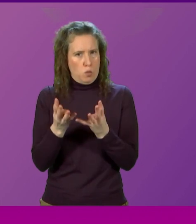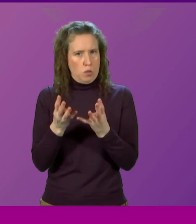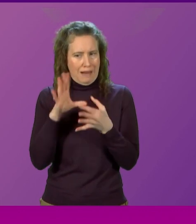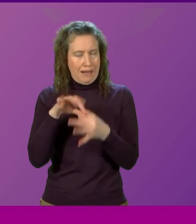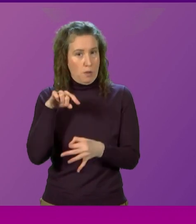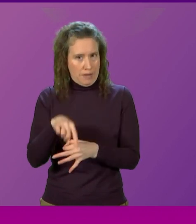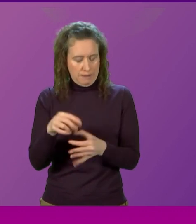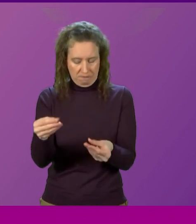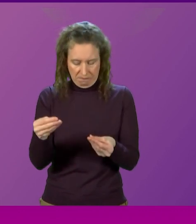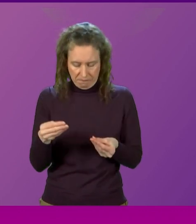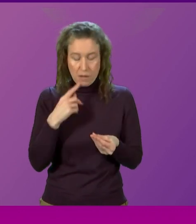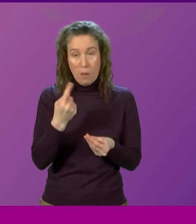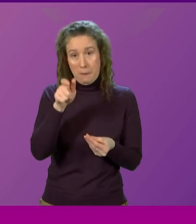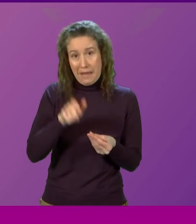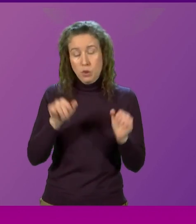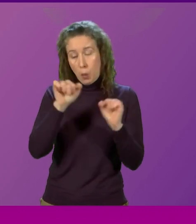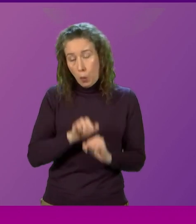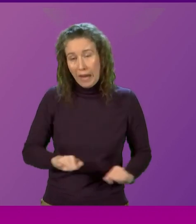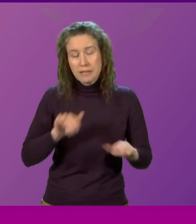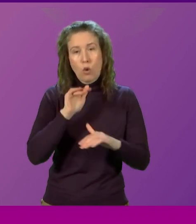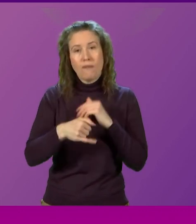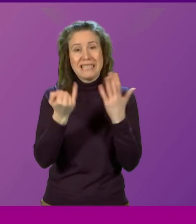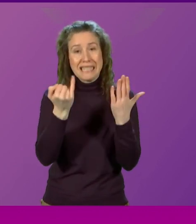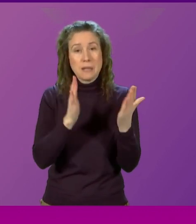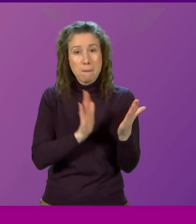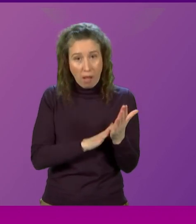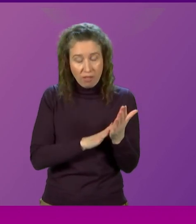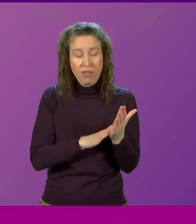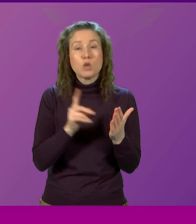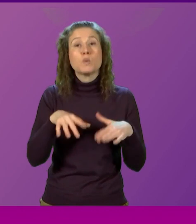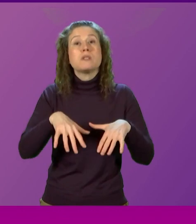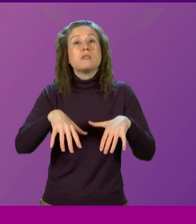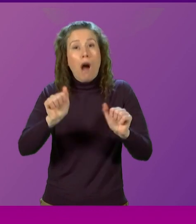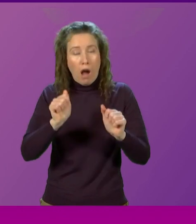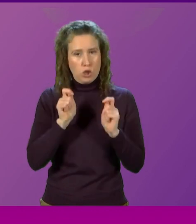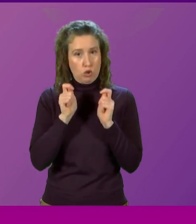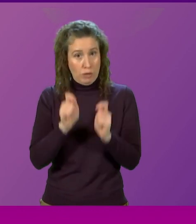It reveals that a patient has waited more than six months to start treatment for breast